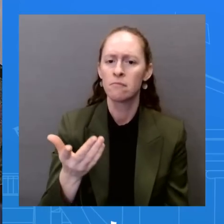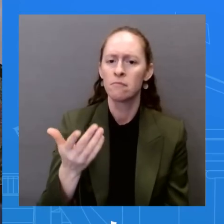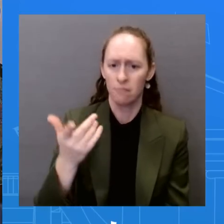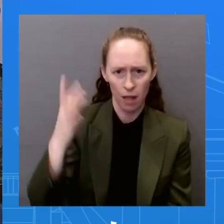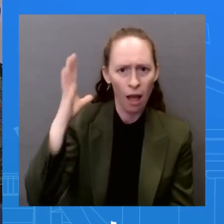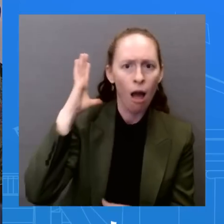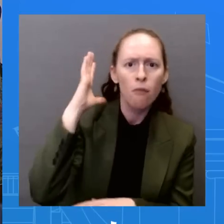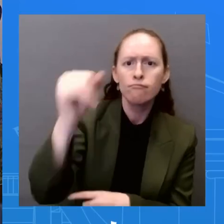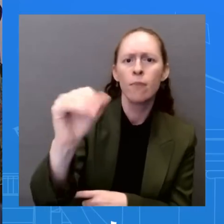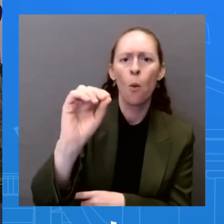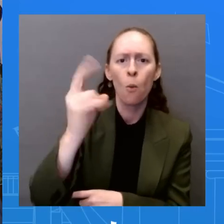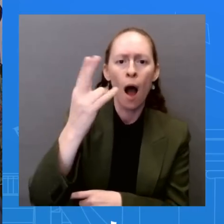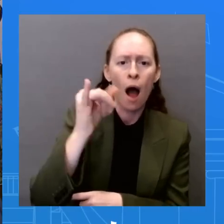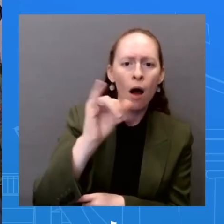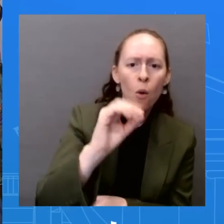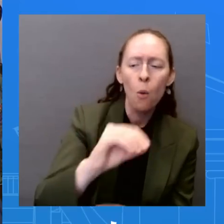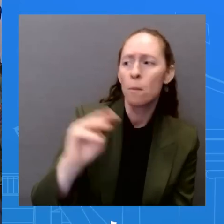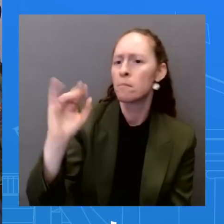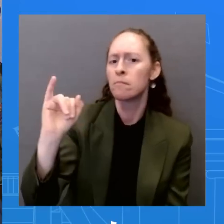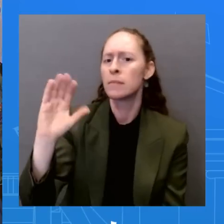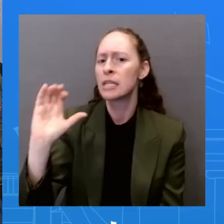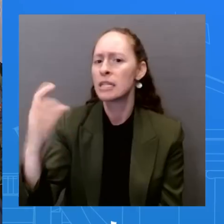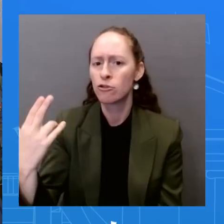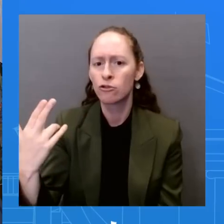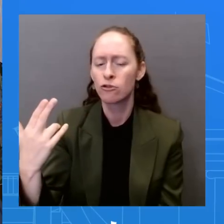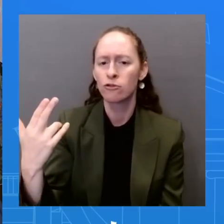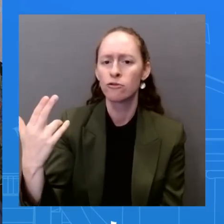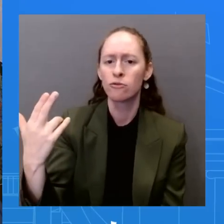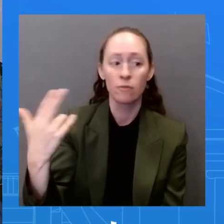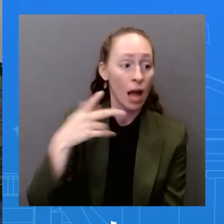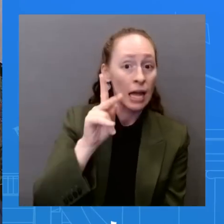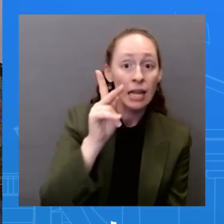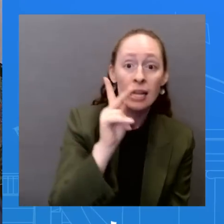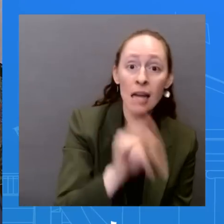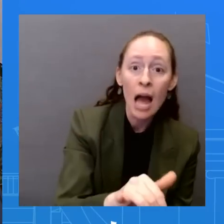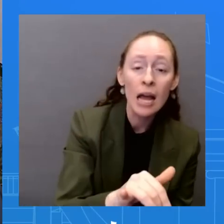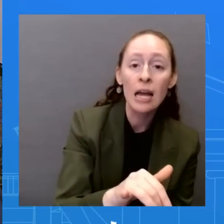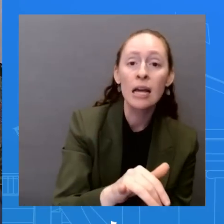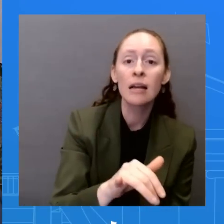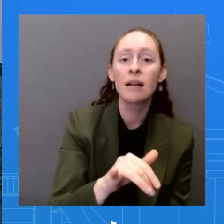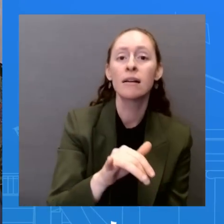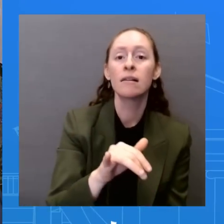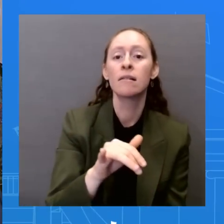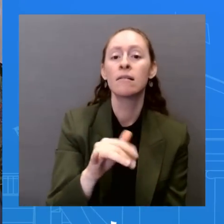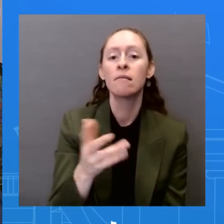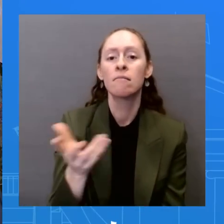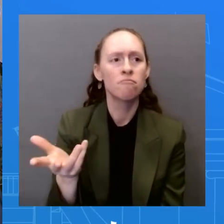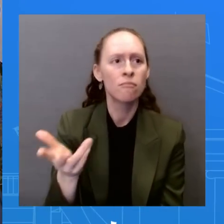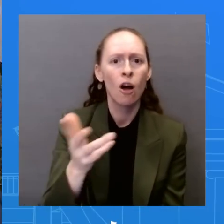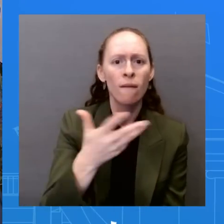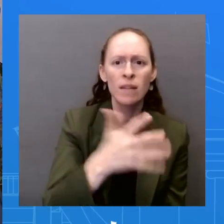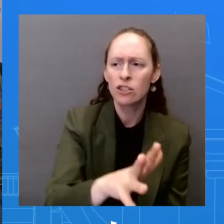Kentucky, Texas, and the West to talk about natural disasters. This is a manmade disaster. Why doesn't he use the power of the presidency